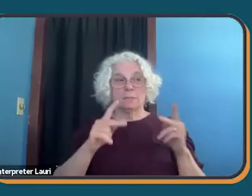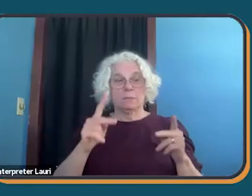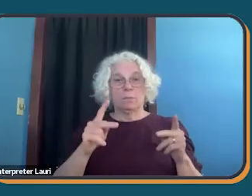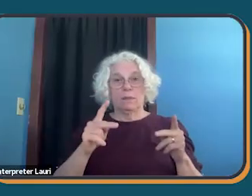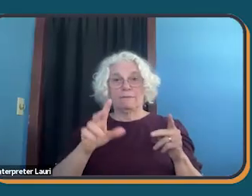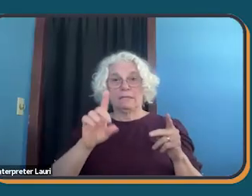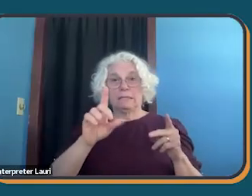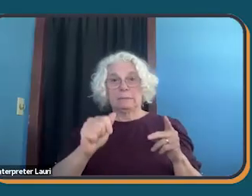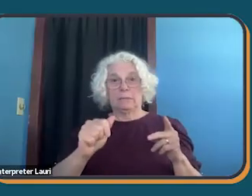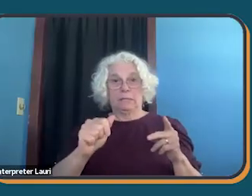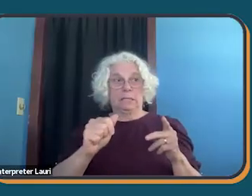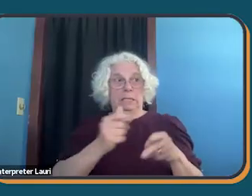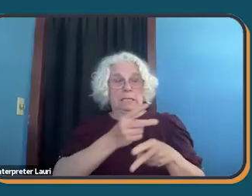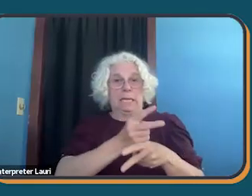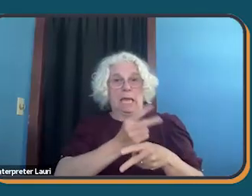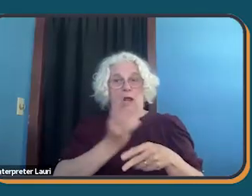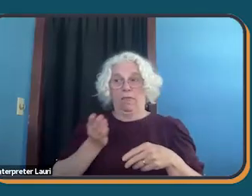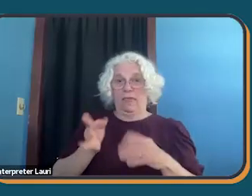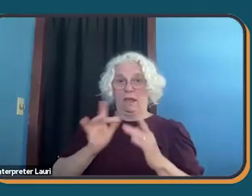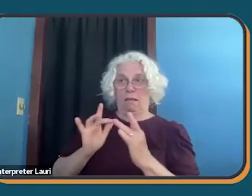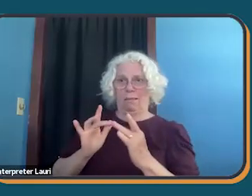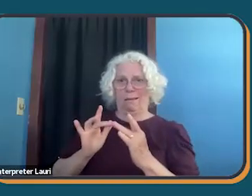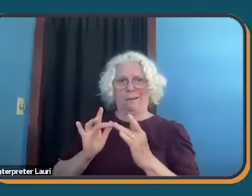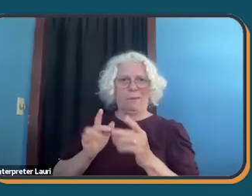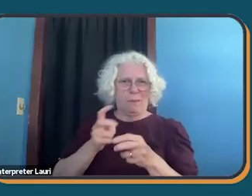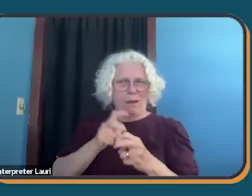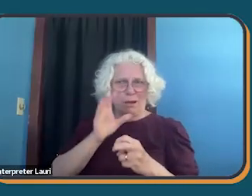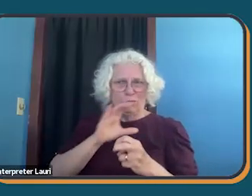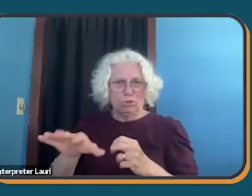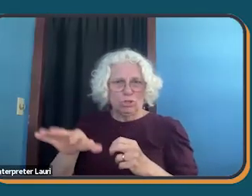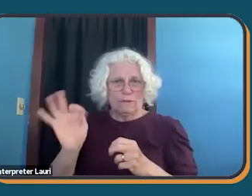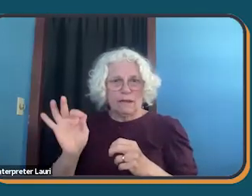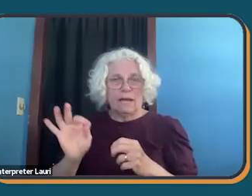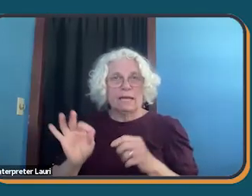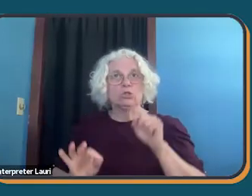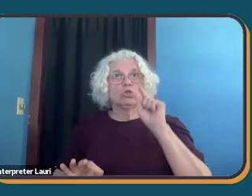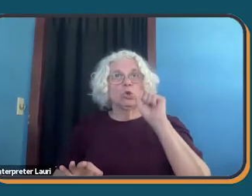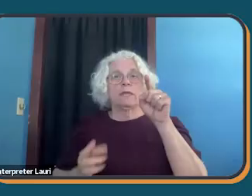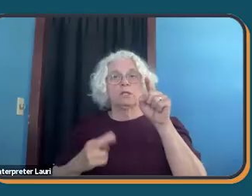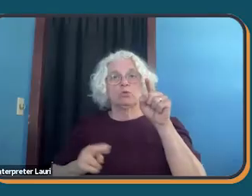The goal of the resource library is to be a one-stop hub for learning about disability-inclusive healthcare,